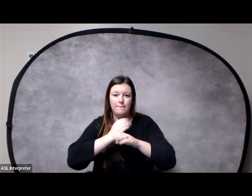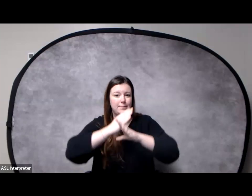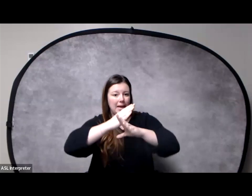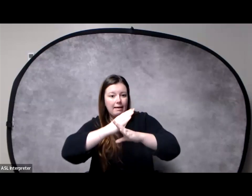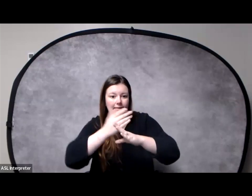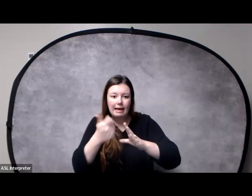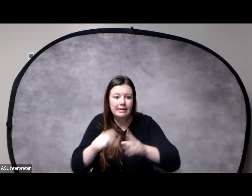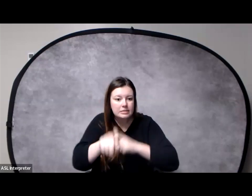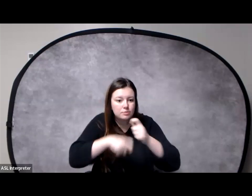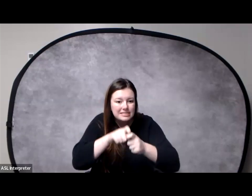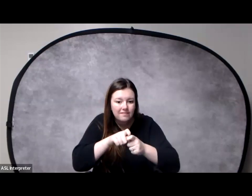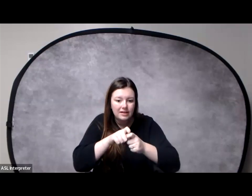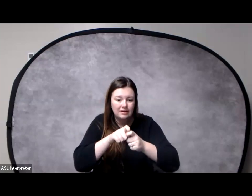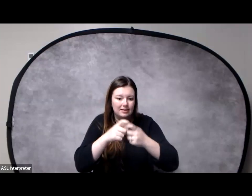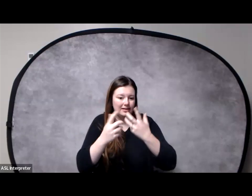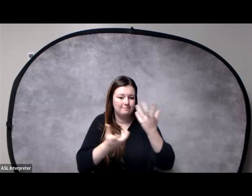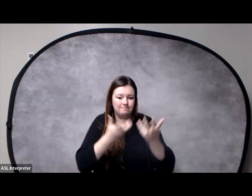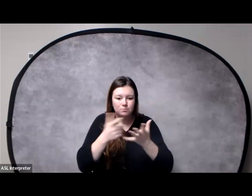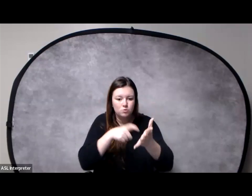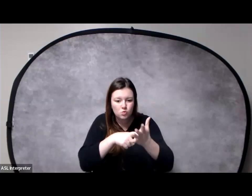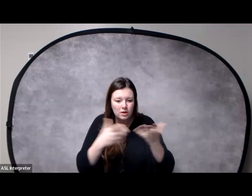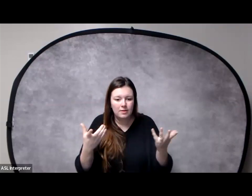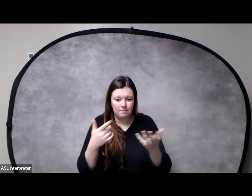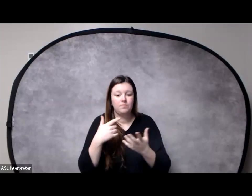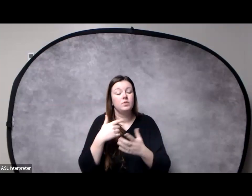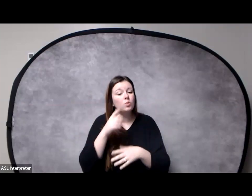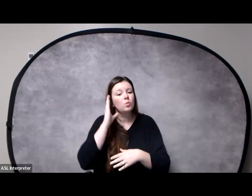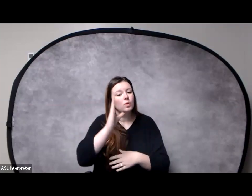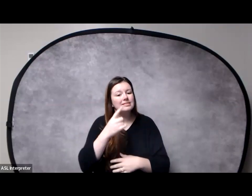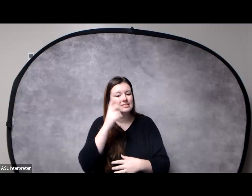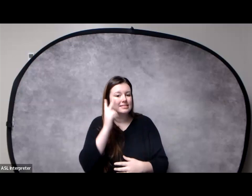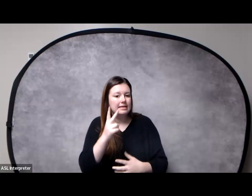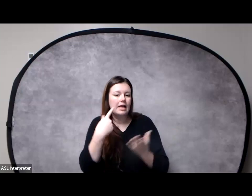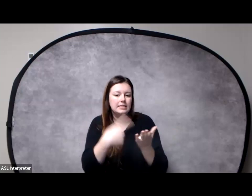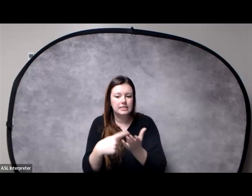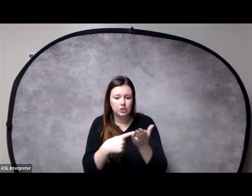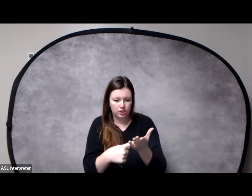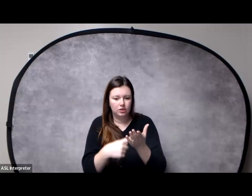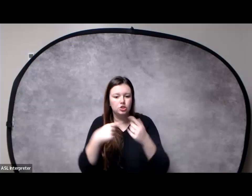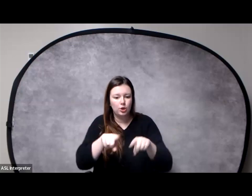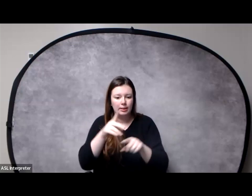You will see a discussion in the preamble which is where the proposed rule talks about